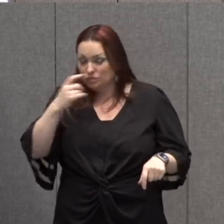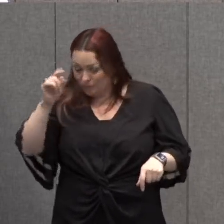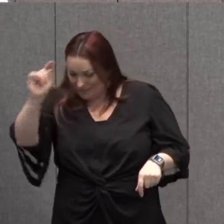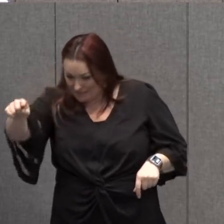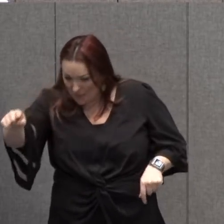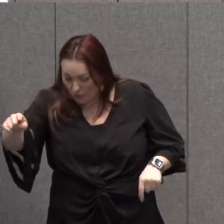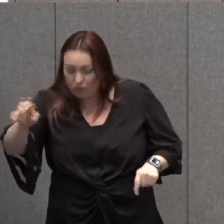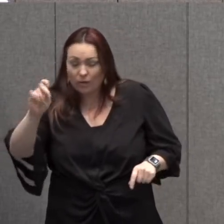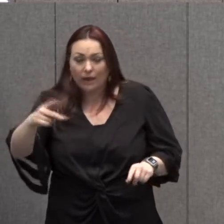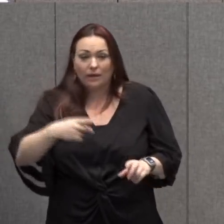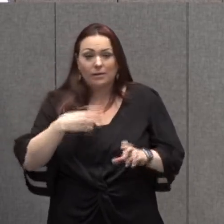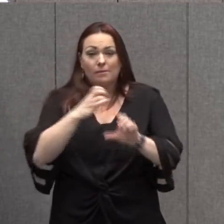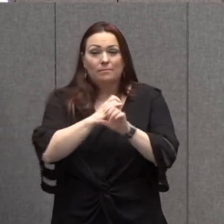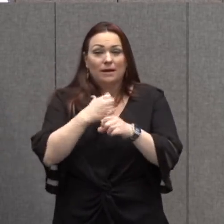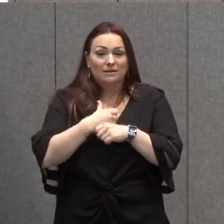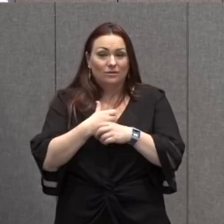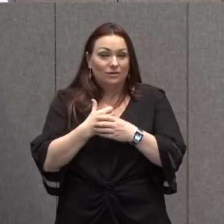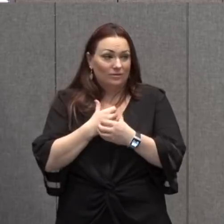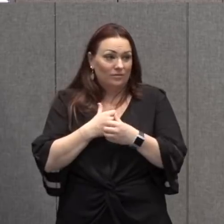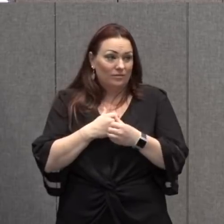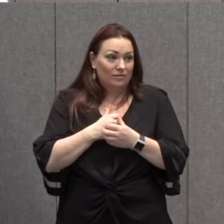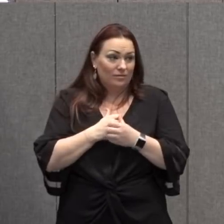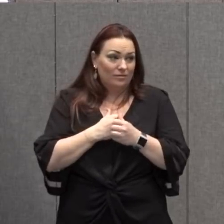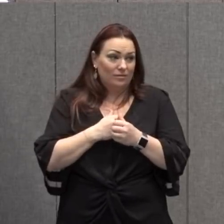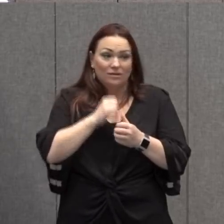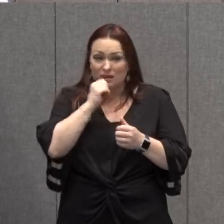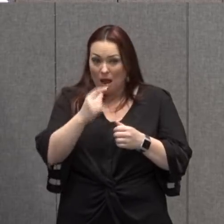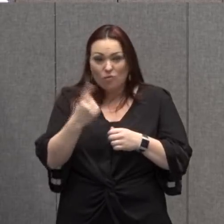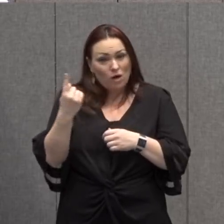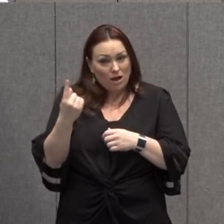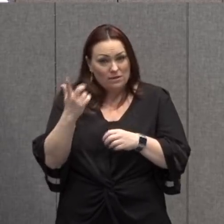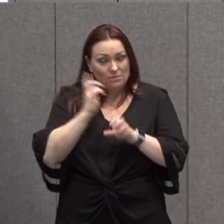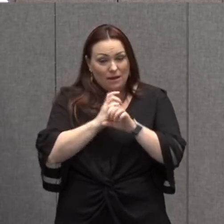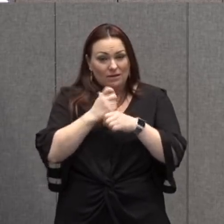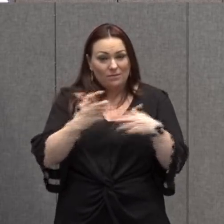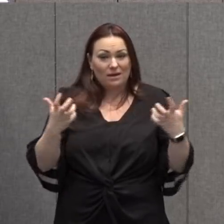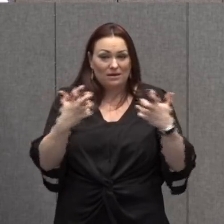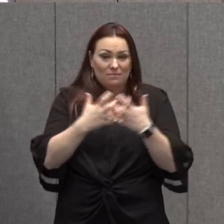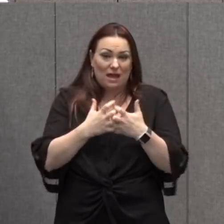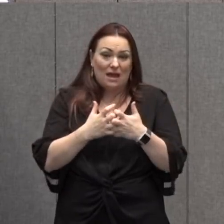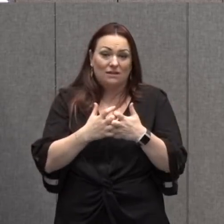So my strategy is to turn over not one of those. So I can maybe match one of those.